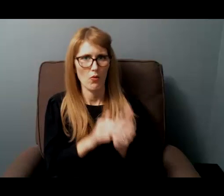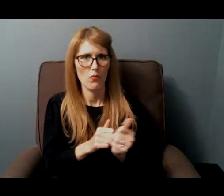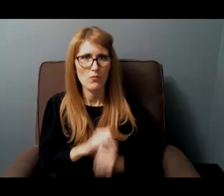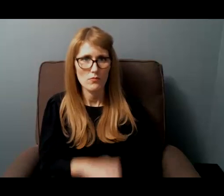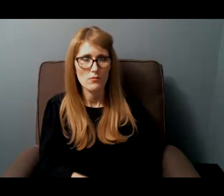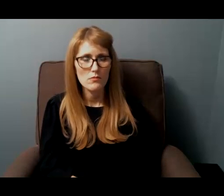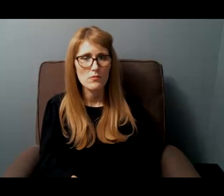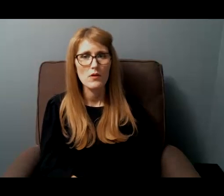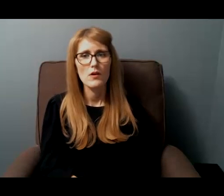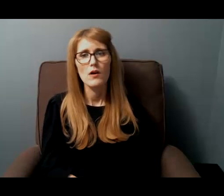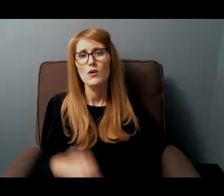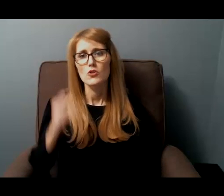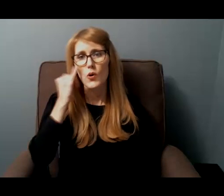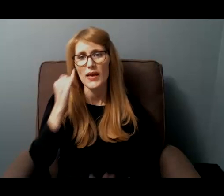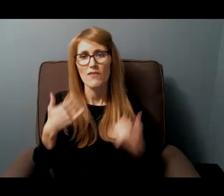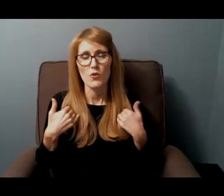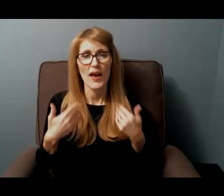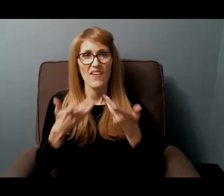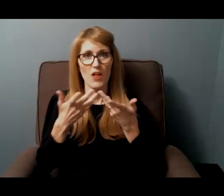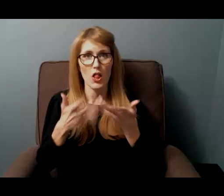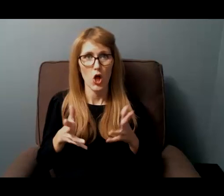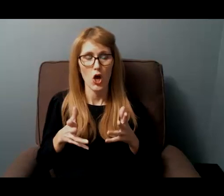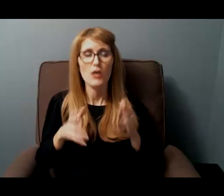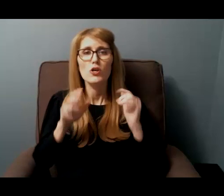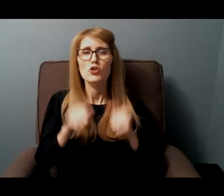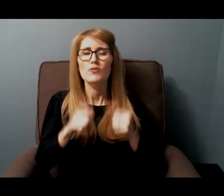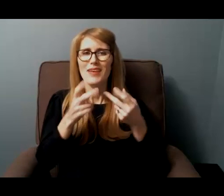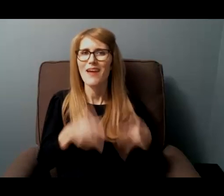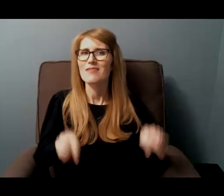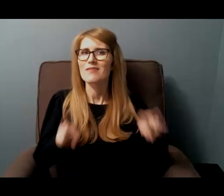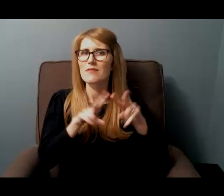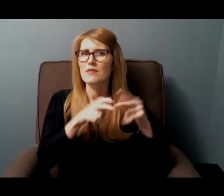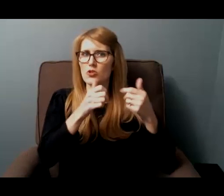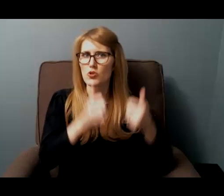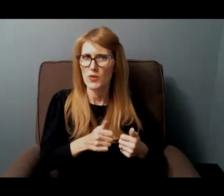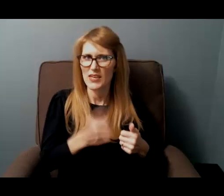if you have had a loss, you can depreciate that over future years, but I am not an accountant, so